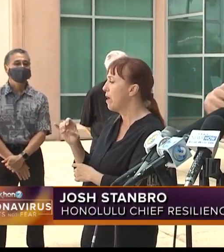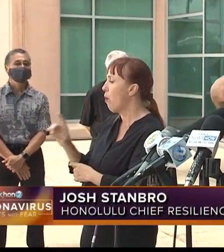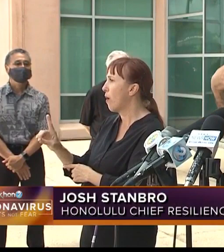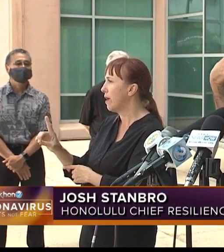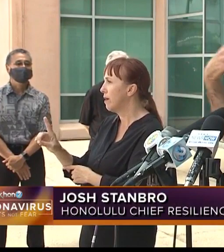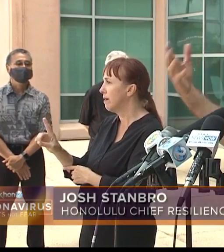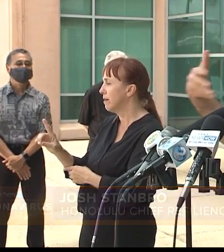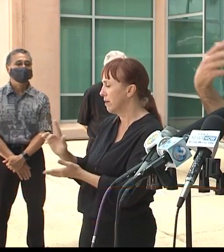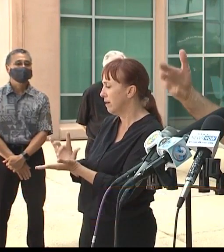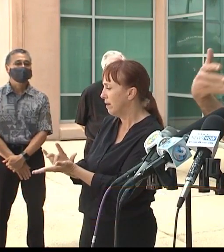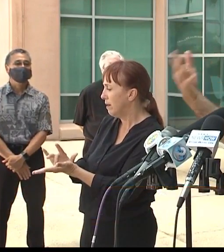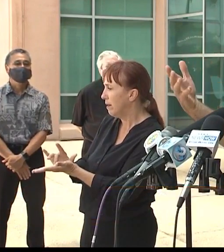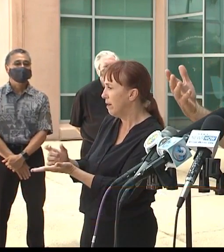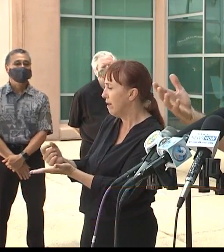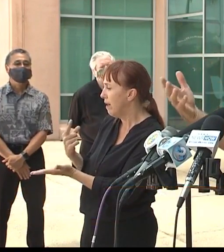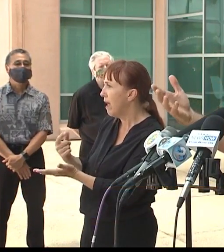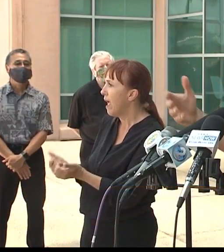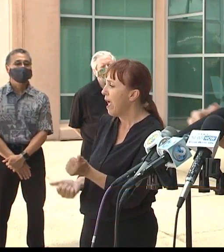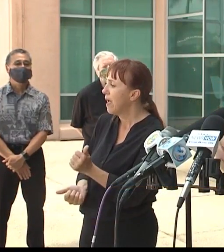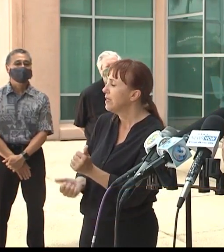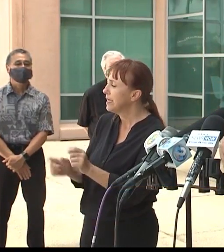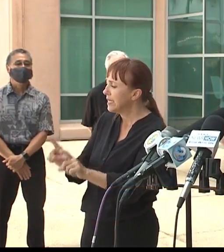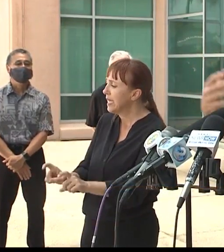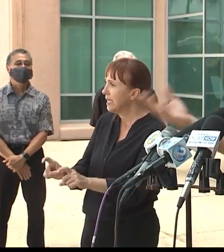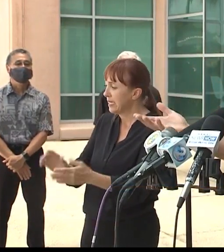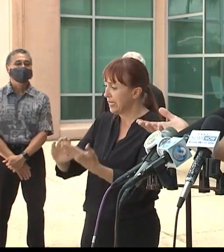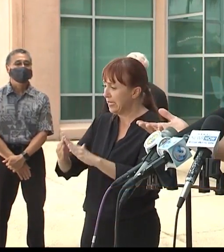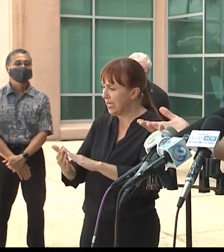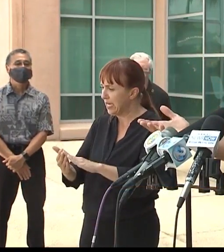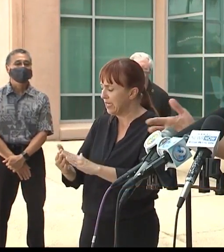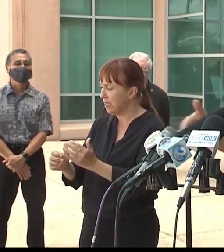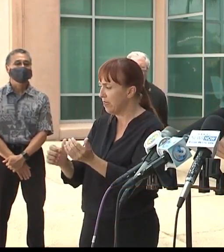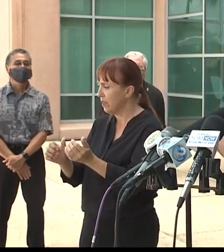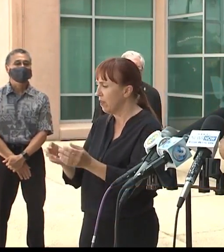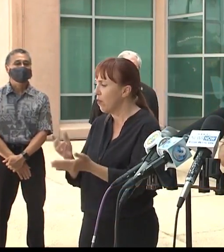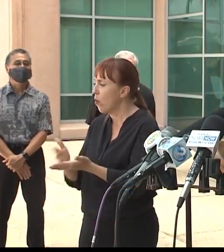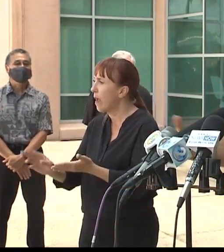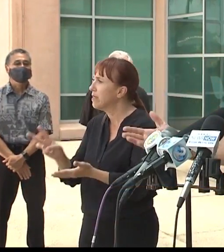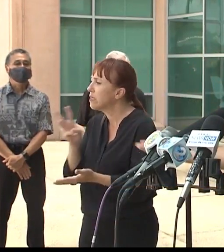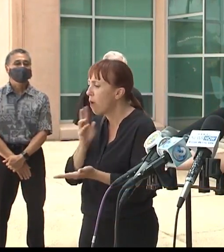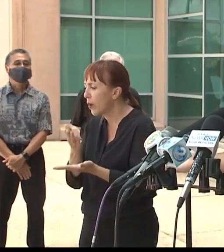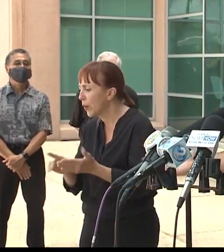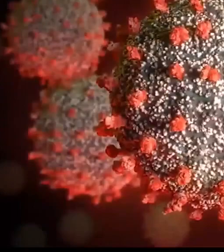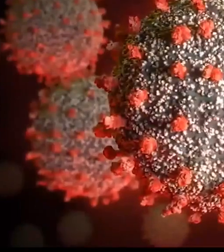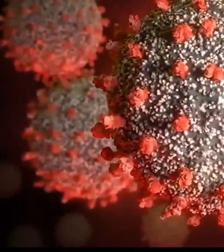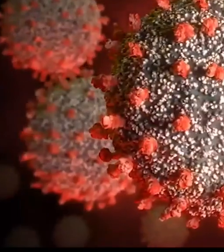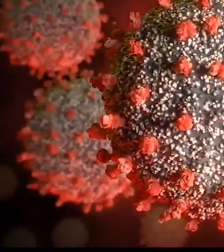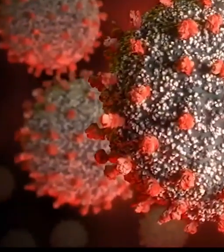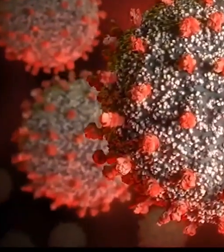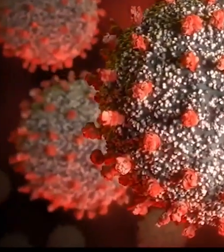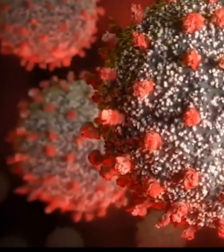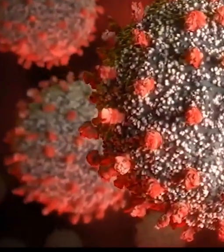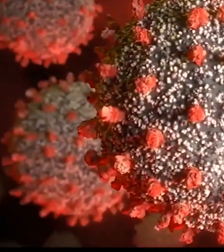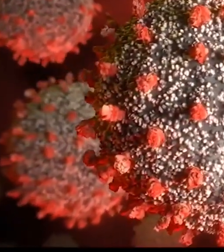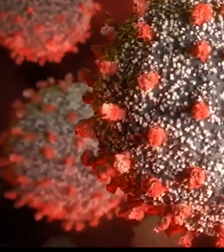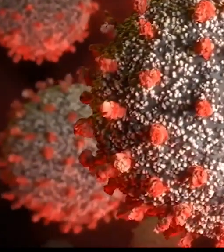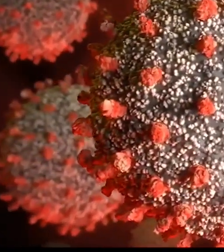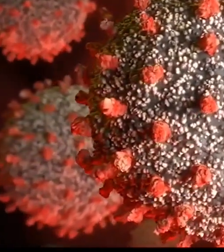THE TECHNOLOGY WAS THEN TRANSFERRED TO FIND COVID-19...